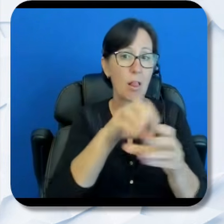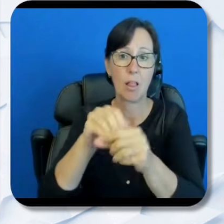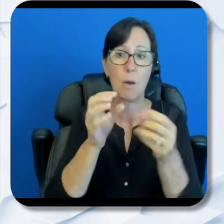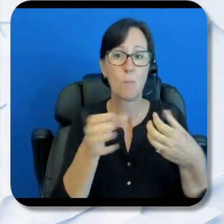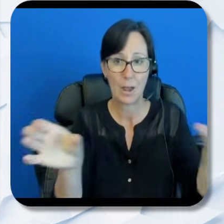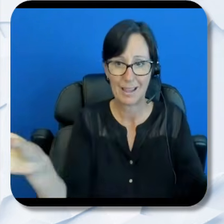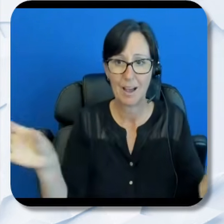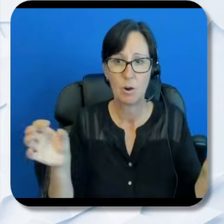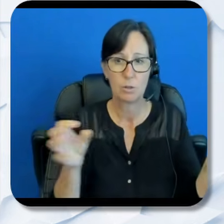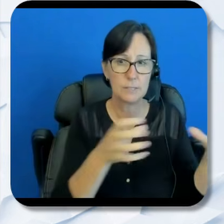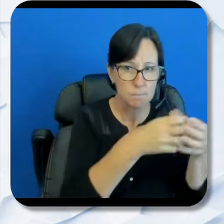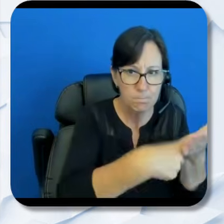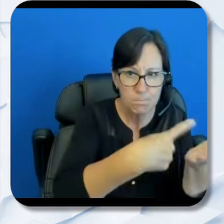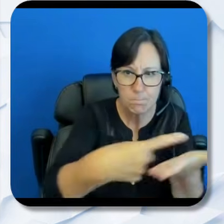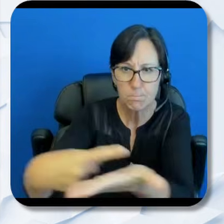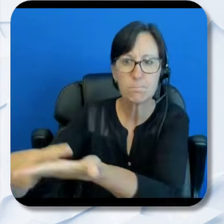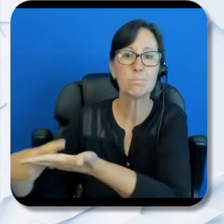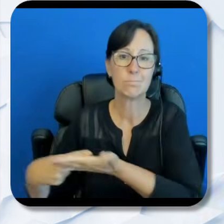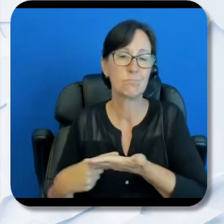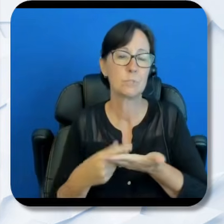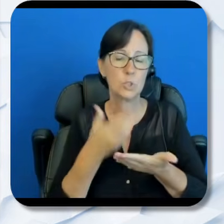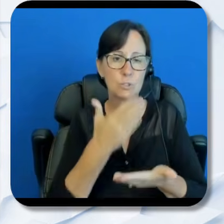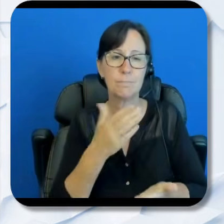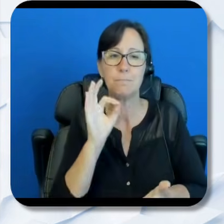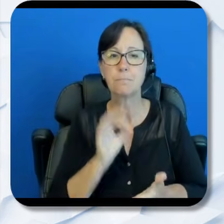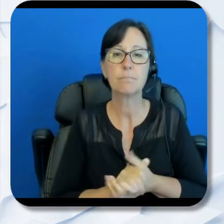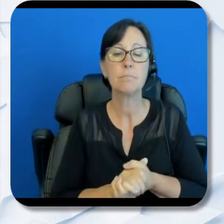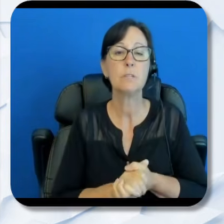to have some of those conversations. In just a moment, you're going to hear